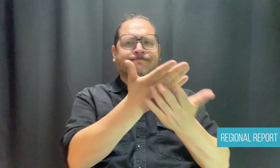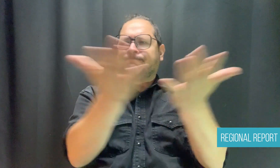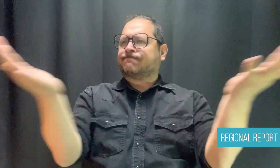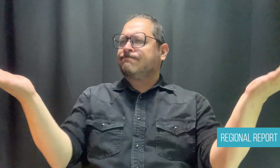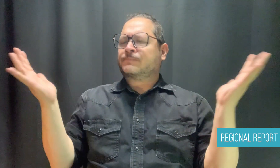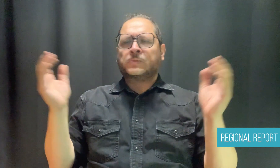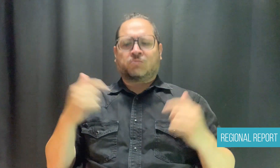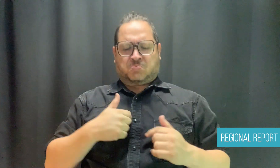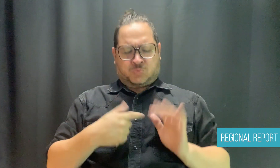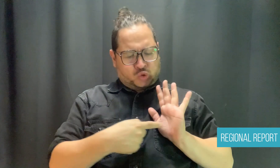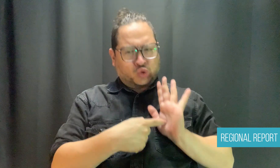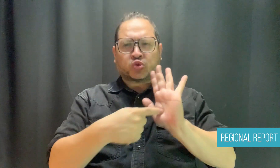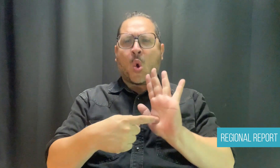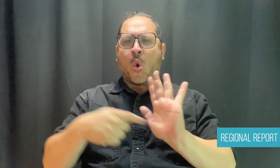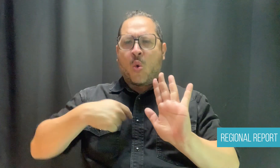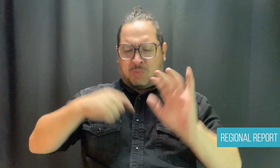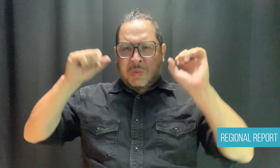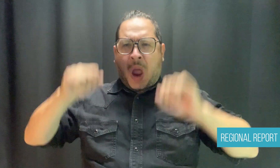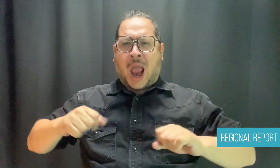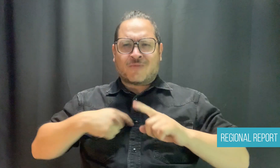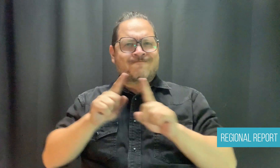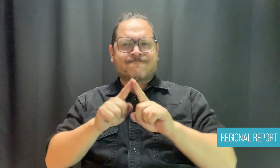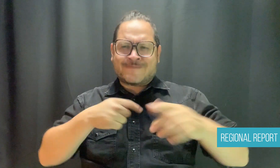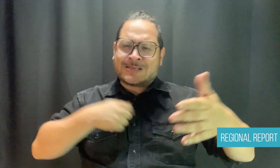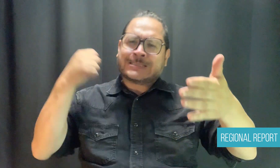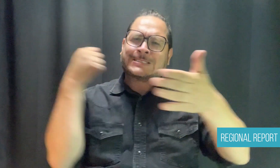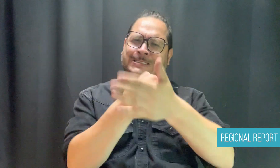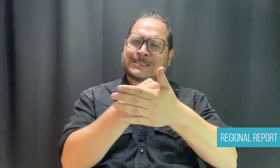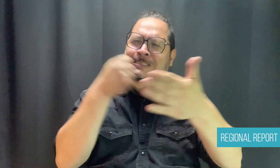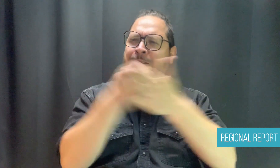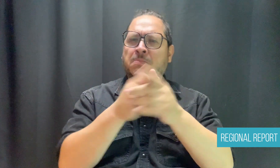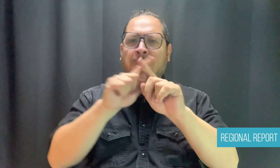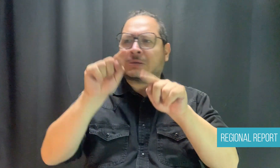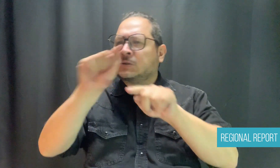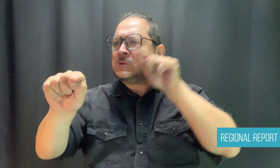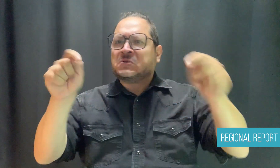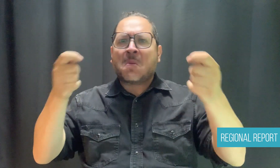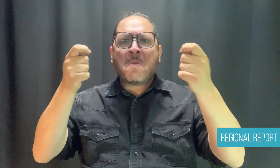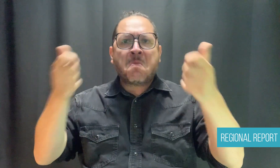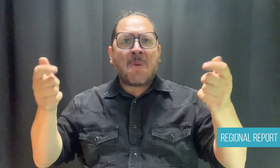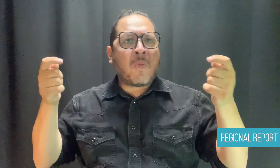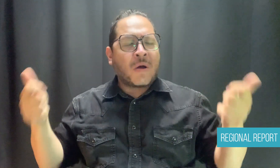Gooden is a Black Deaf woman. In the face of COVID-19,